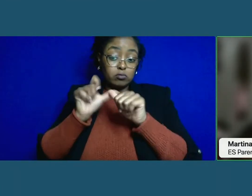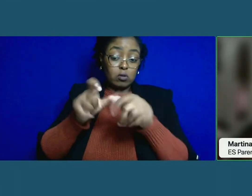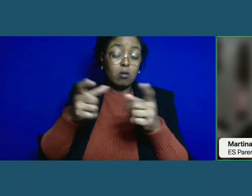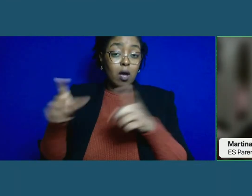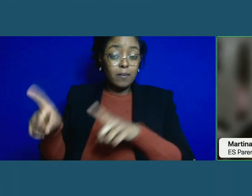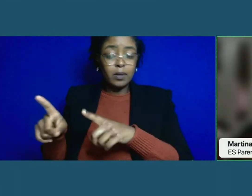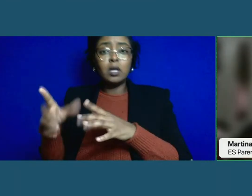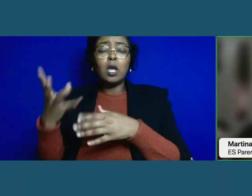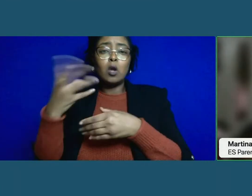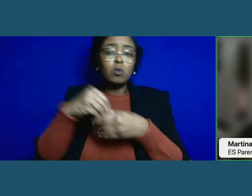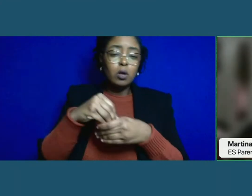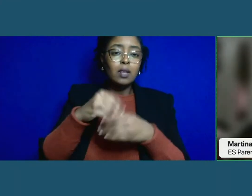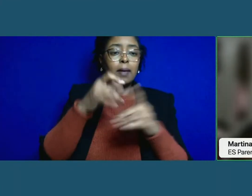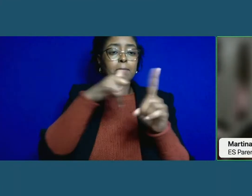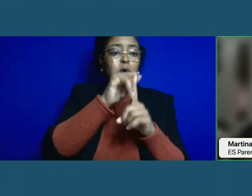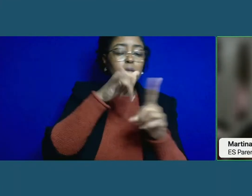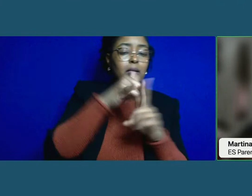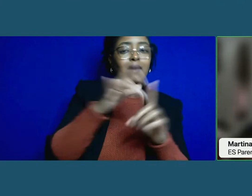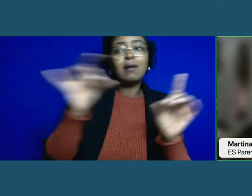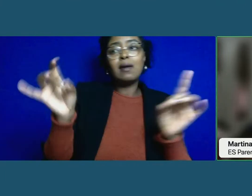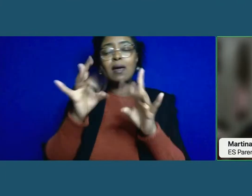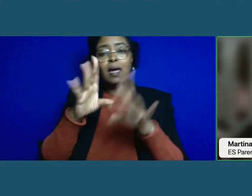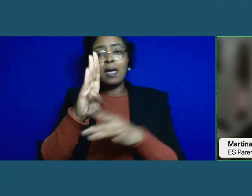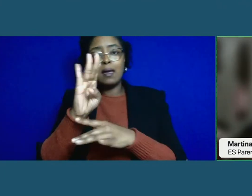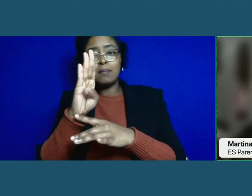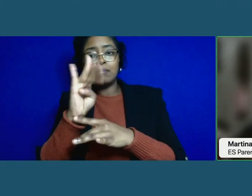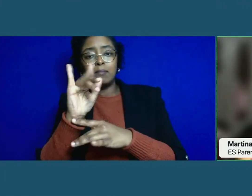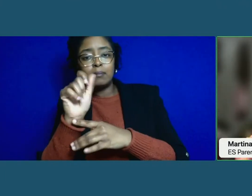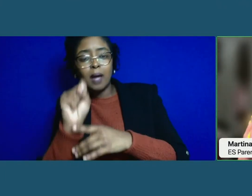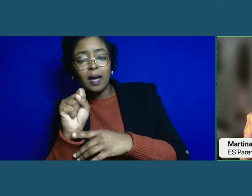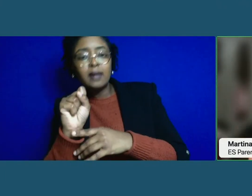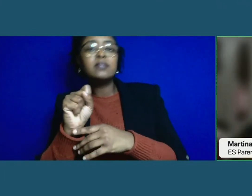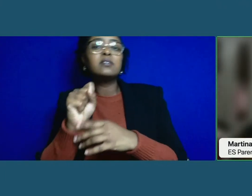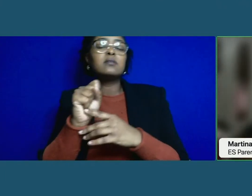incidents that hhappened and that continue to happen. Um